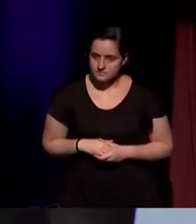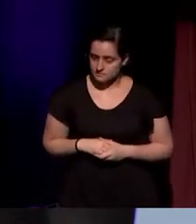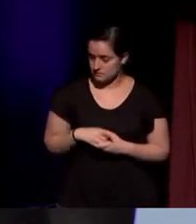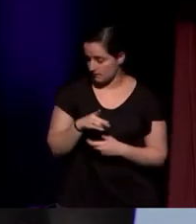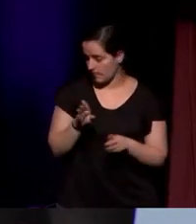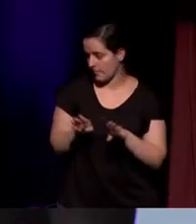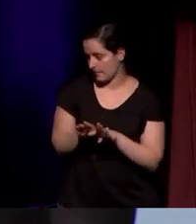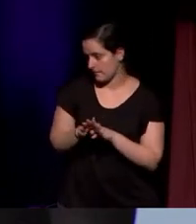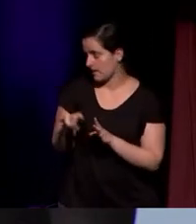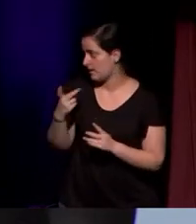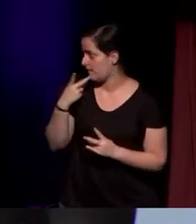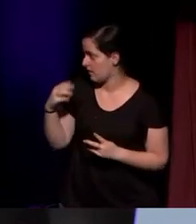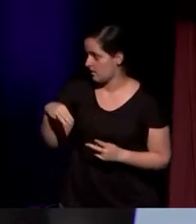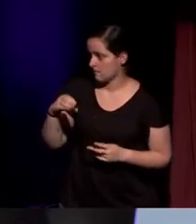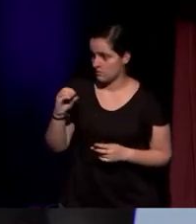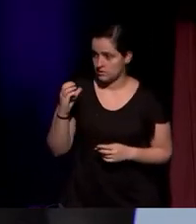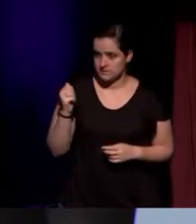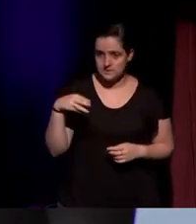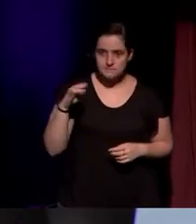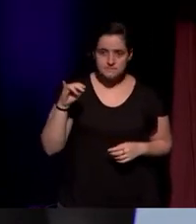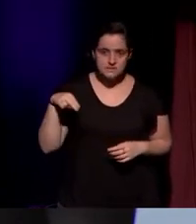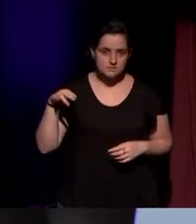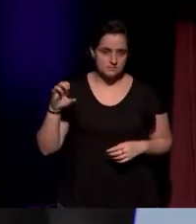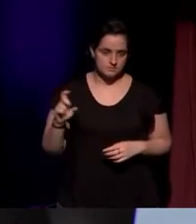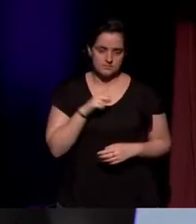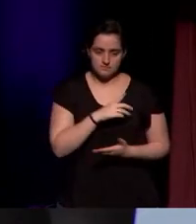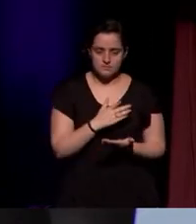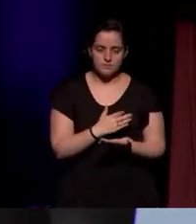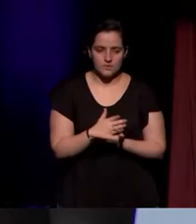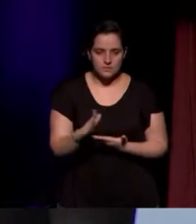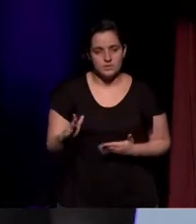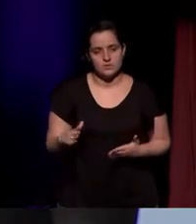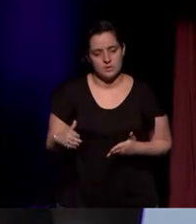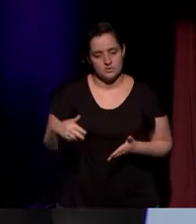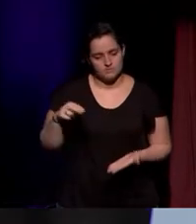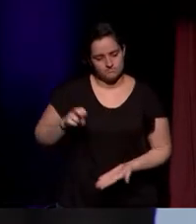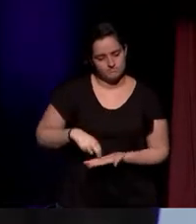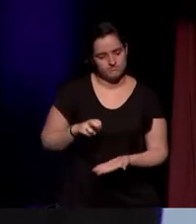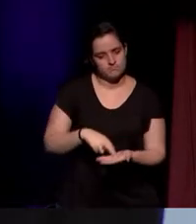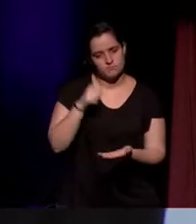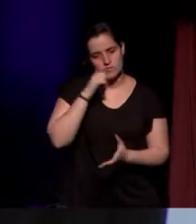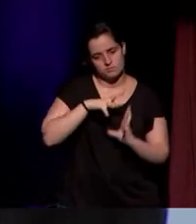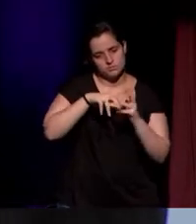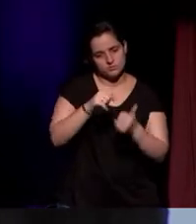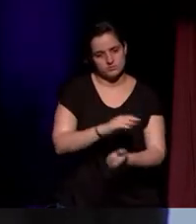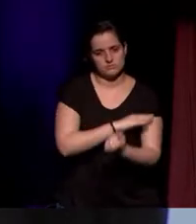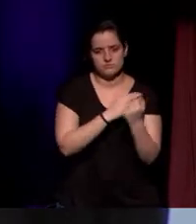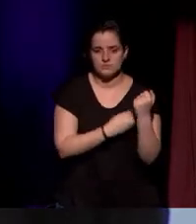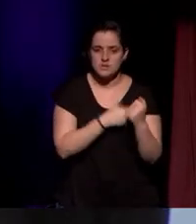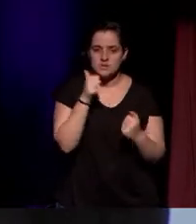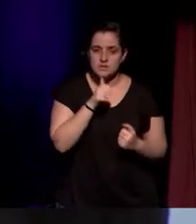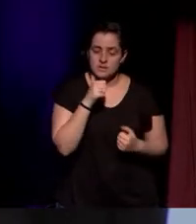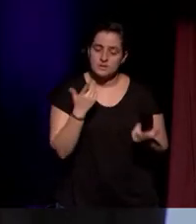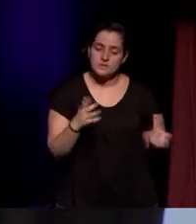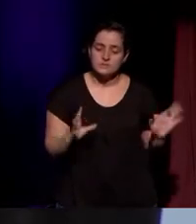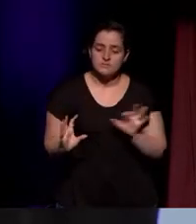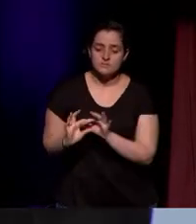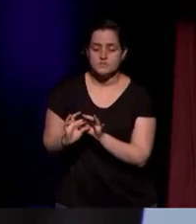Mozambique hosted the World March of Women and its relationship with Brazilian feminism.